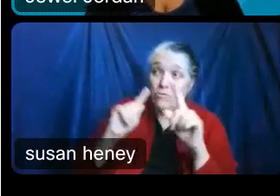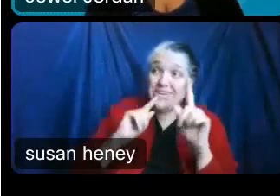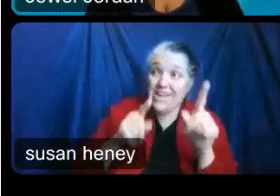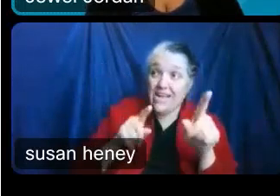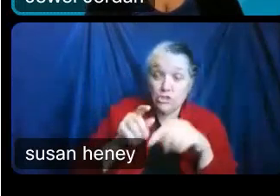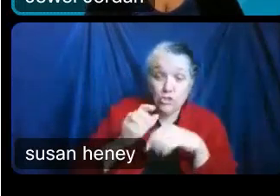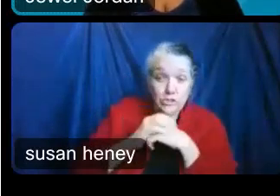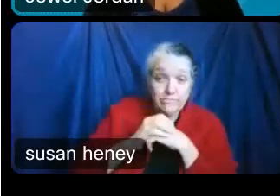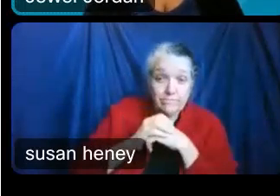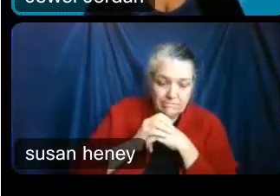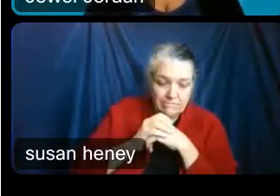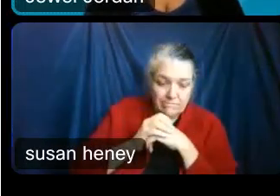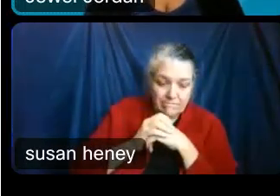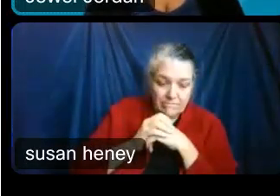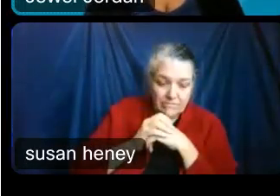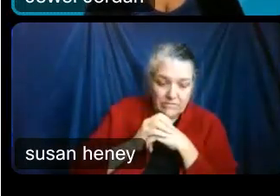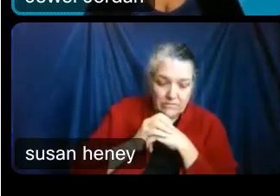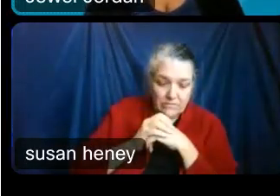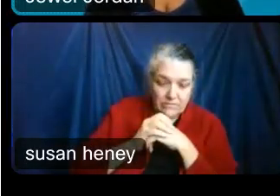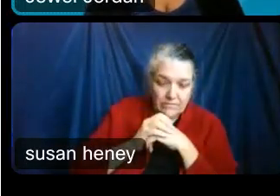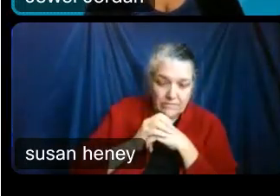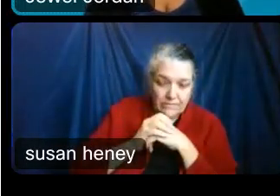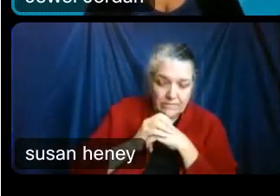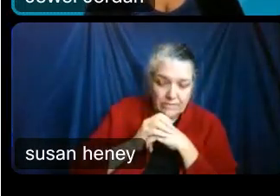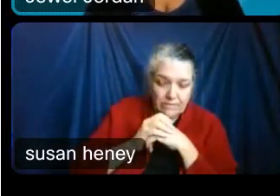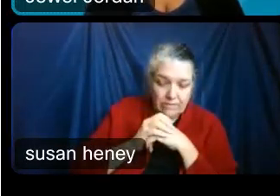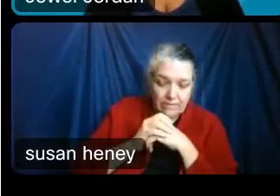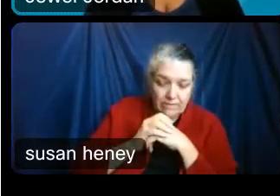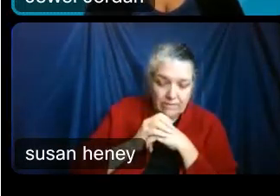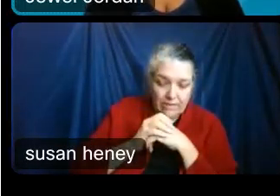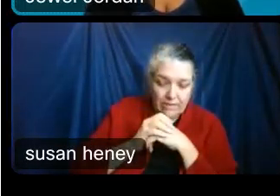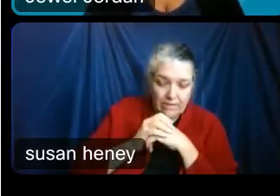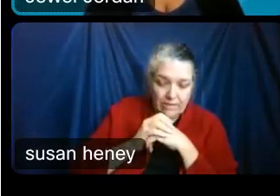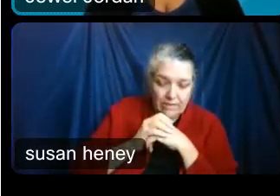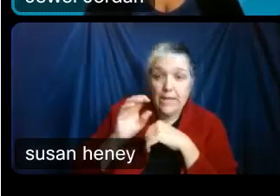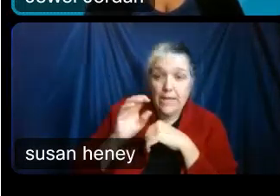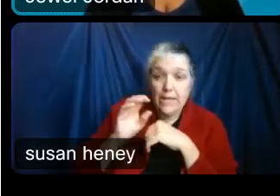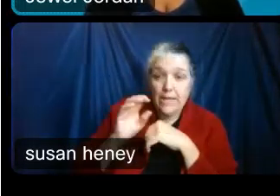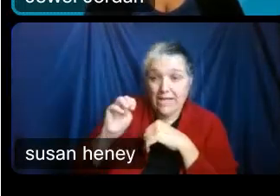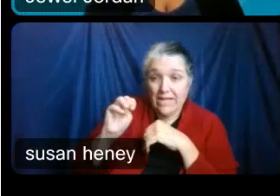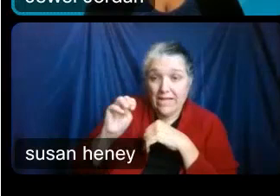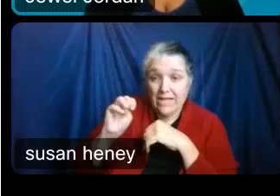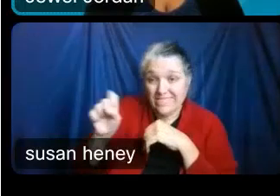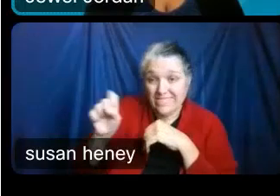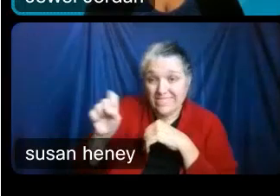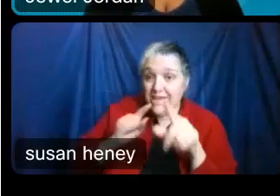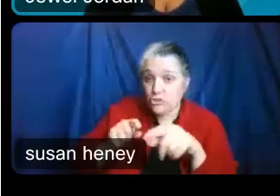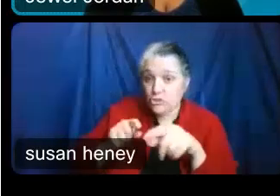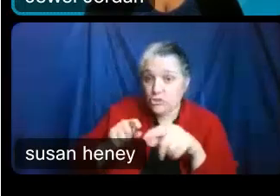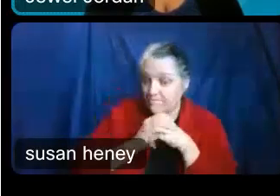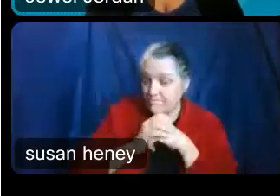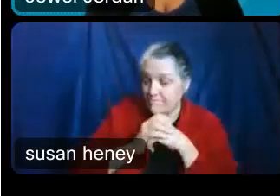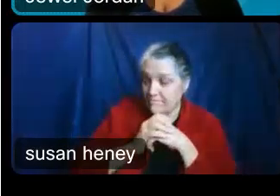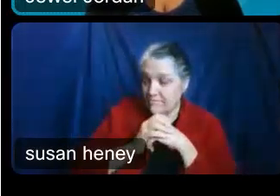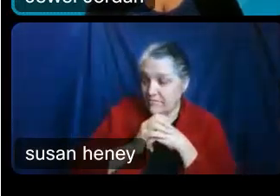Michael Starsinic: Hi, this is Michael Starsinic again. So, the advantage of the